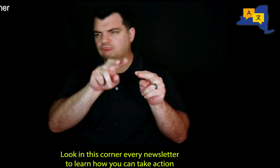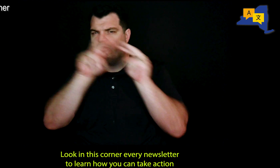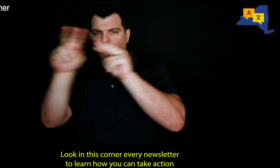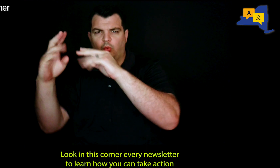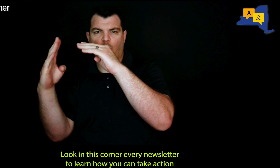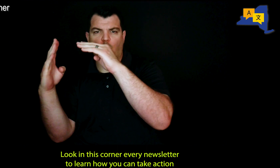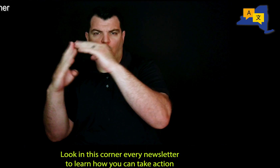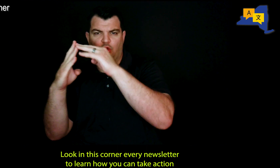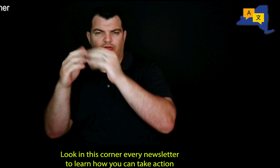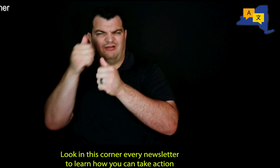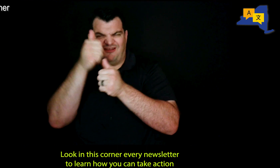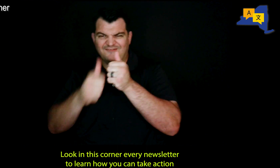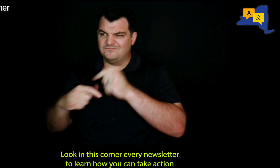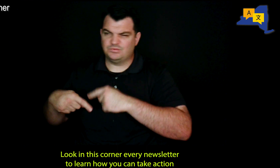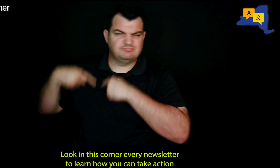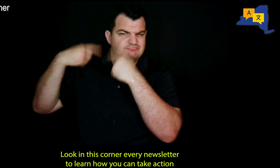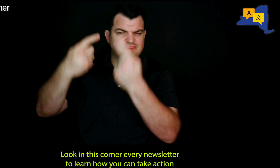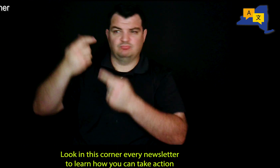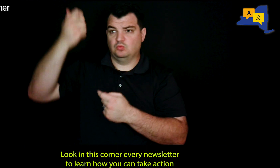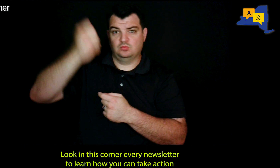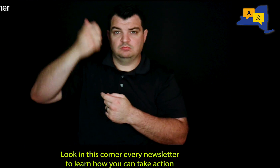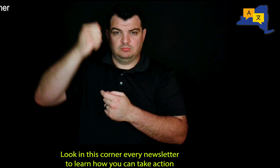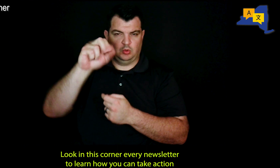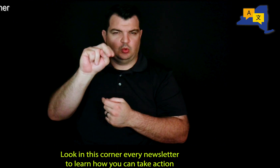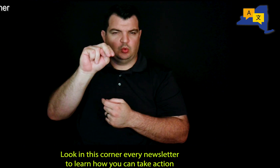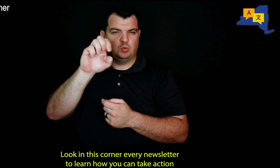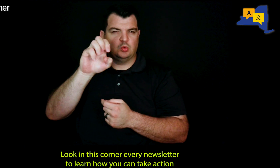Look in this corner every newsletter to learn how you can take action